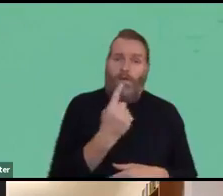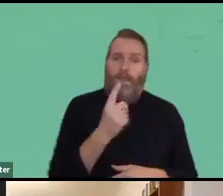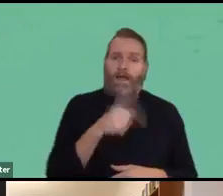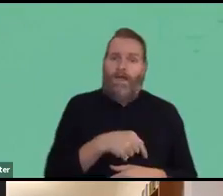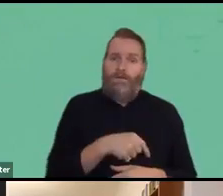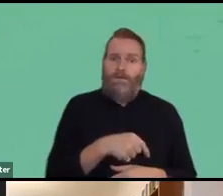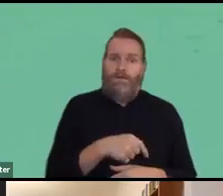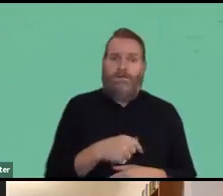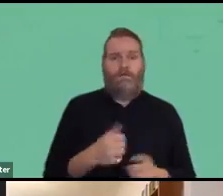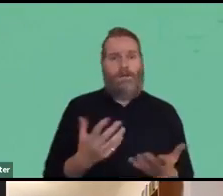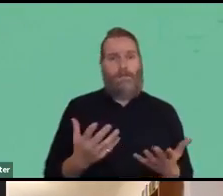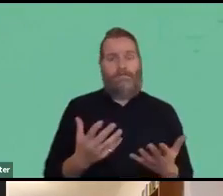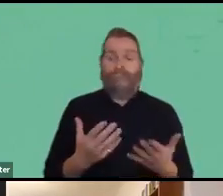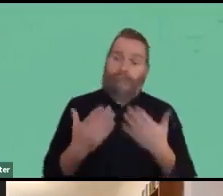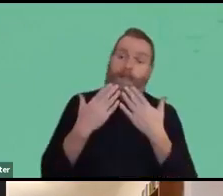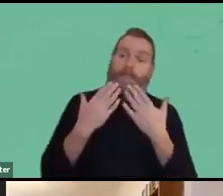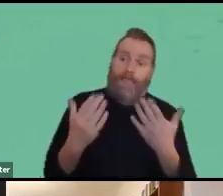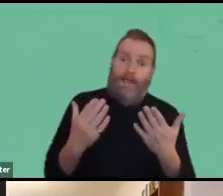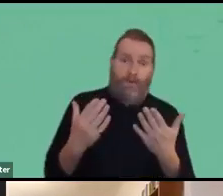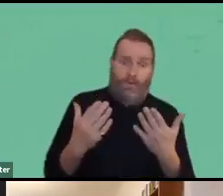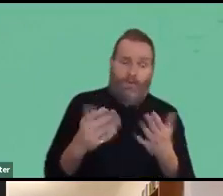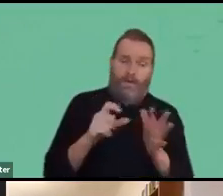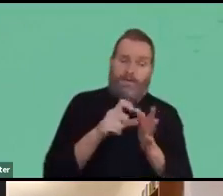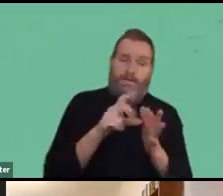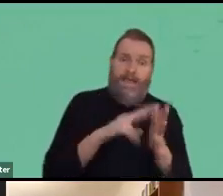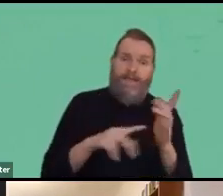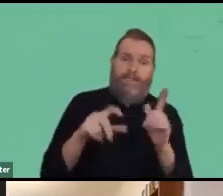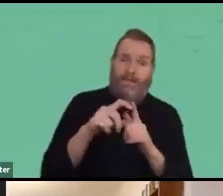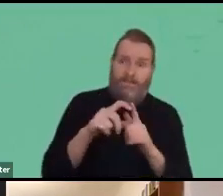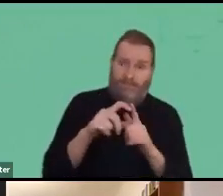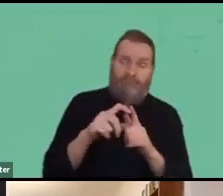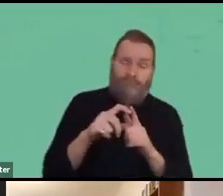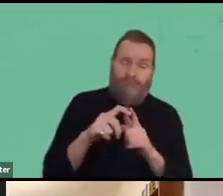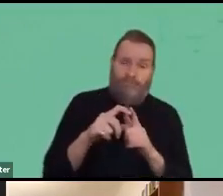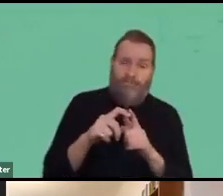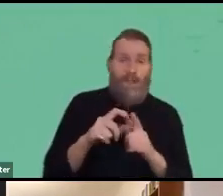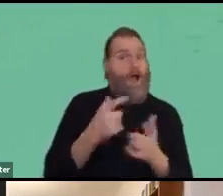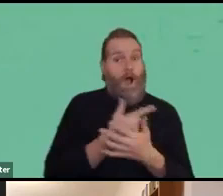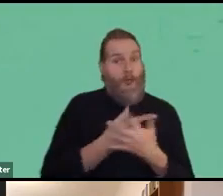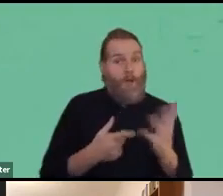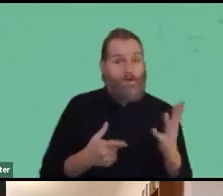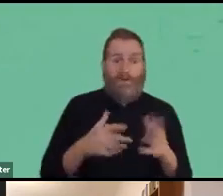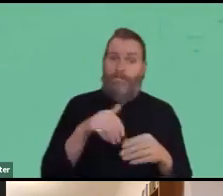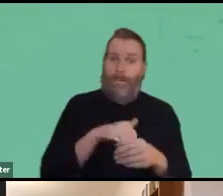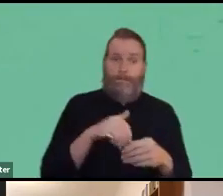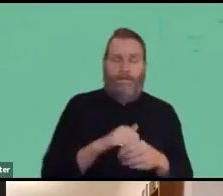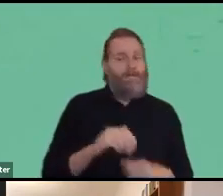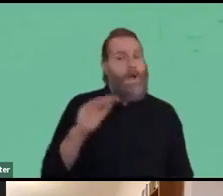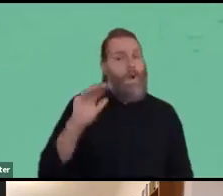it's worth remembering isn't it that a lot of our members are incredibly low paid and um when